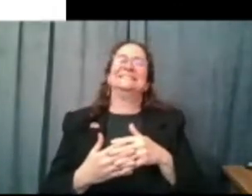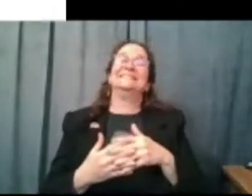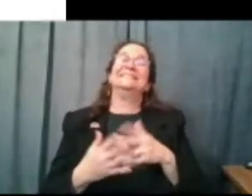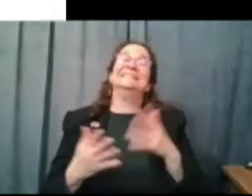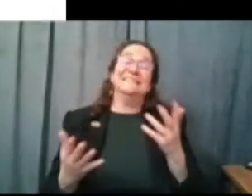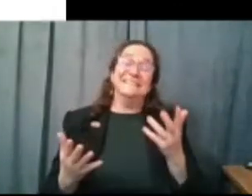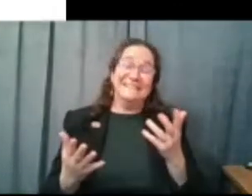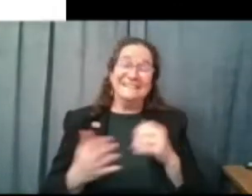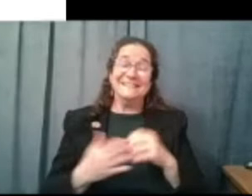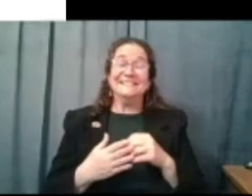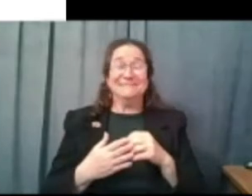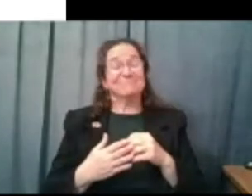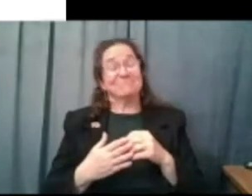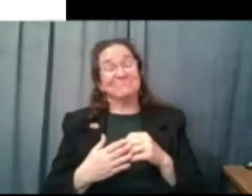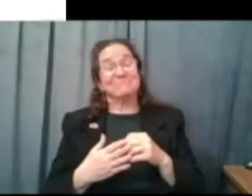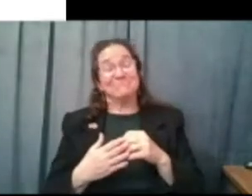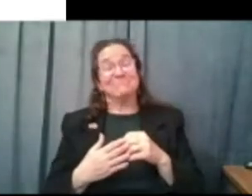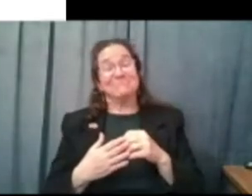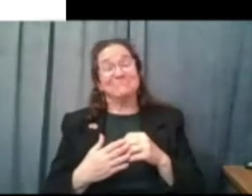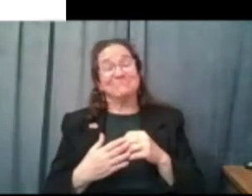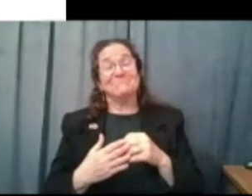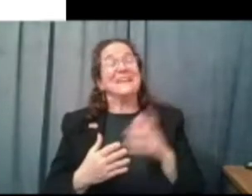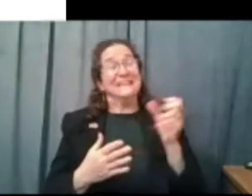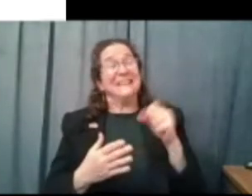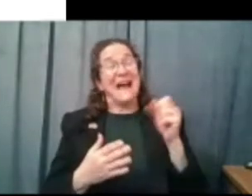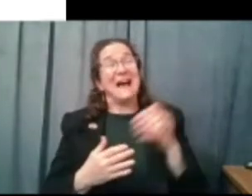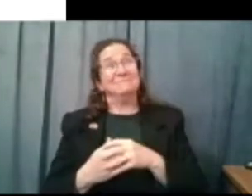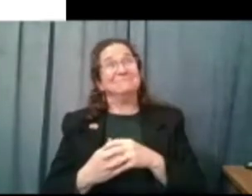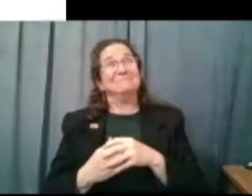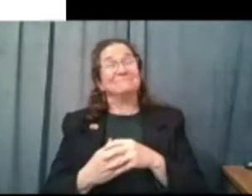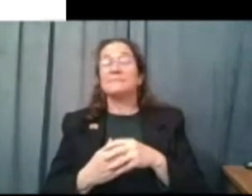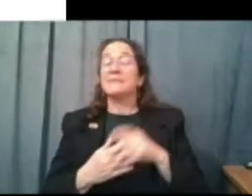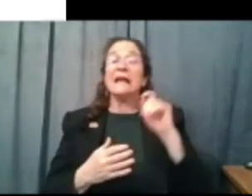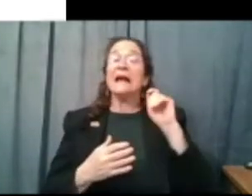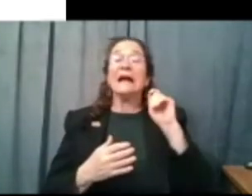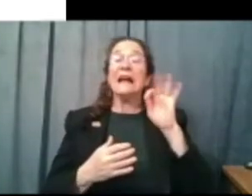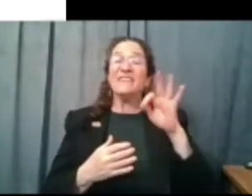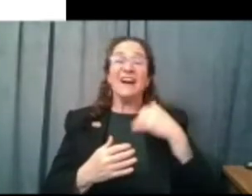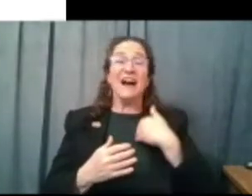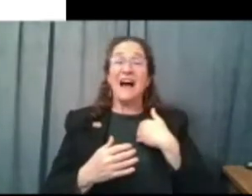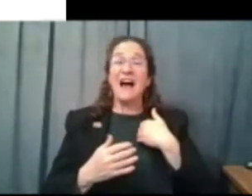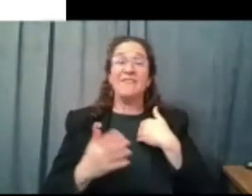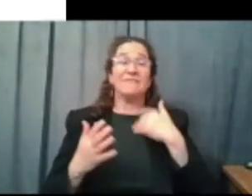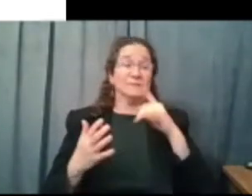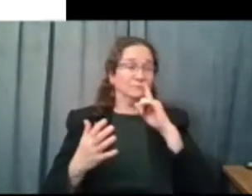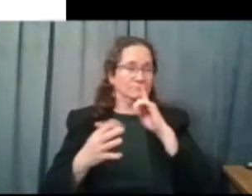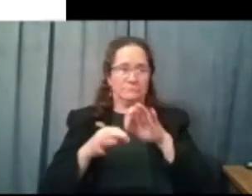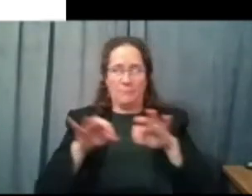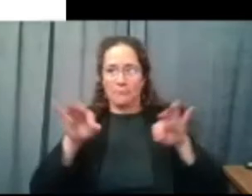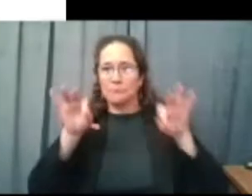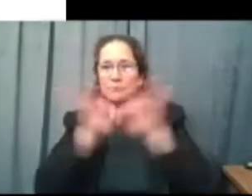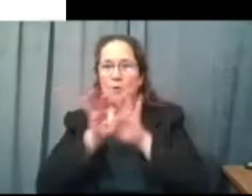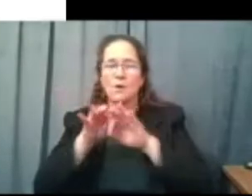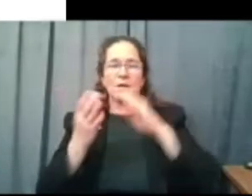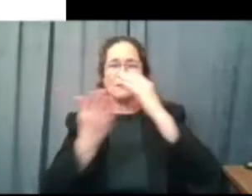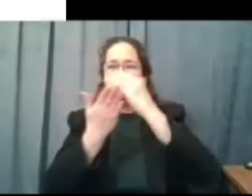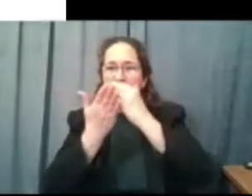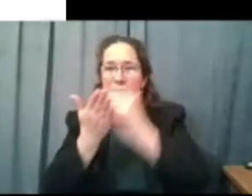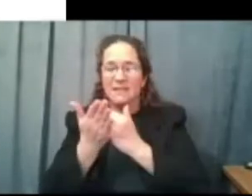So yeah. Yeah so like and if there's like a to do list, that's really important. Because sometimes I will leave it somewhere.